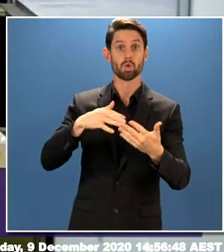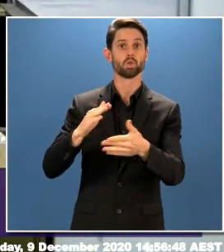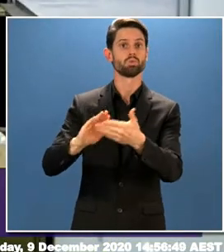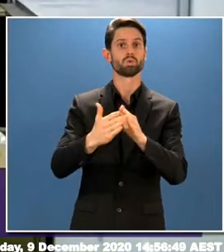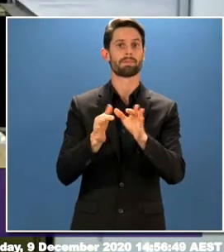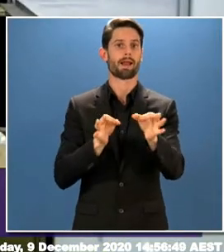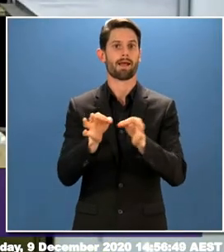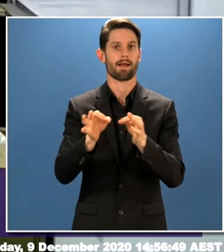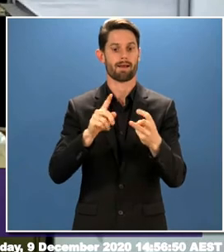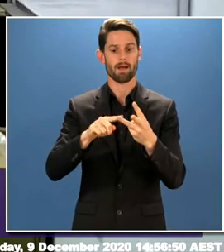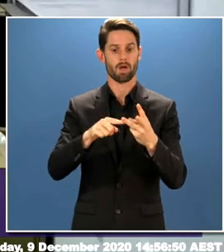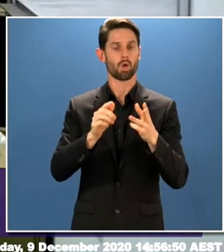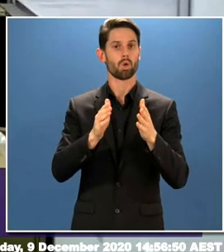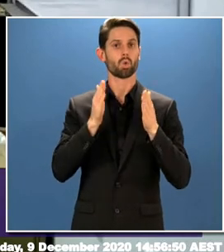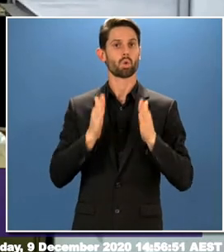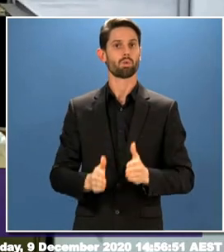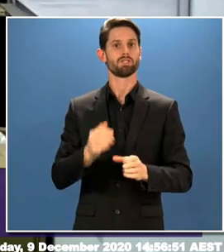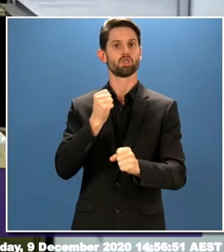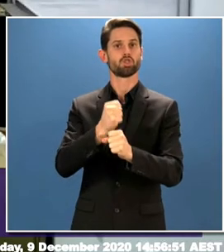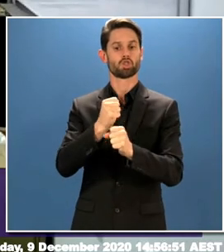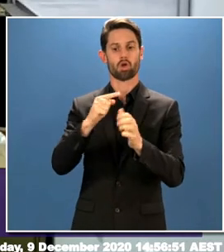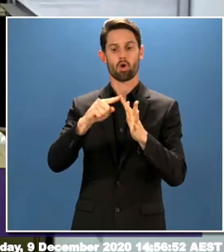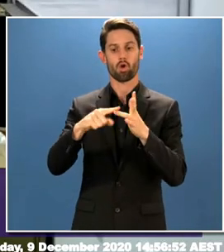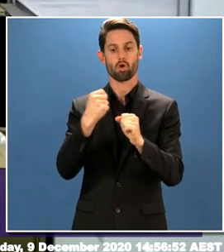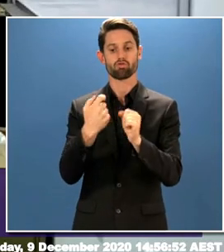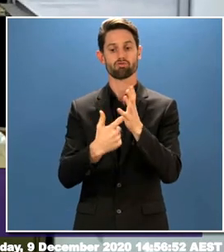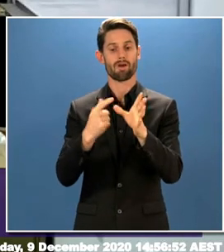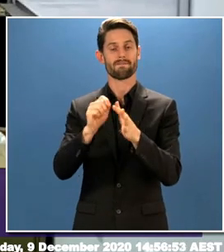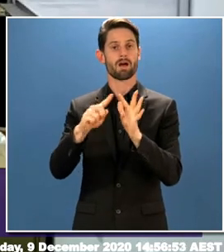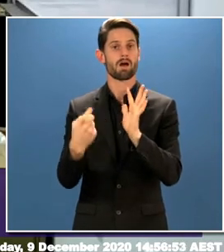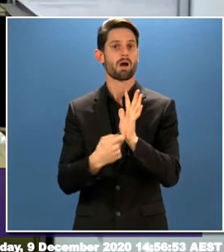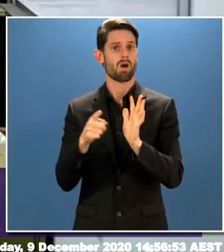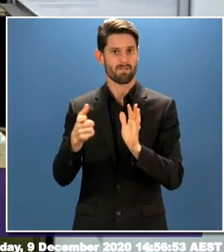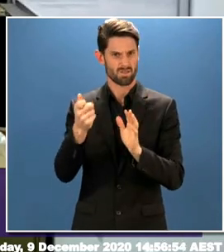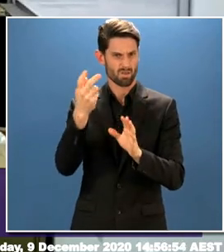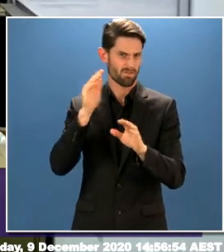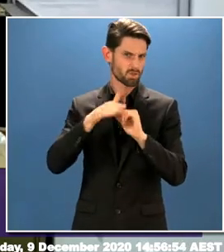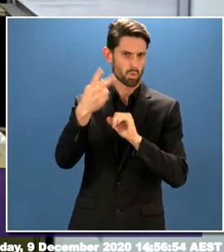A human geographer with 20 years specialization in disability inclusion